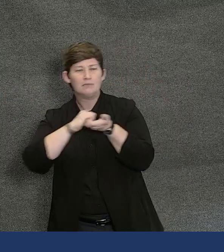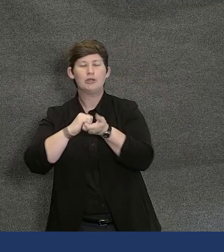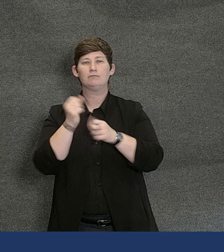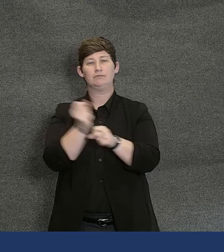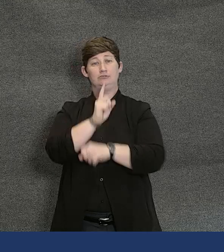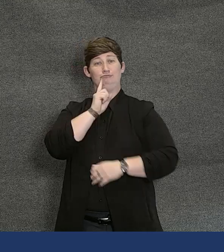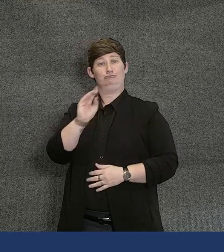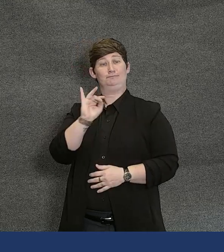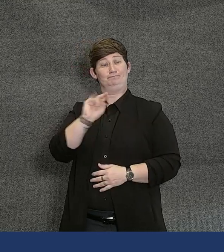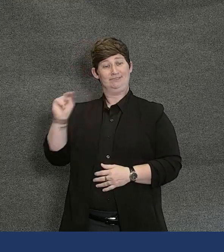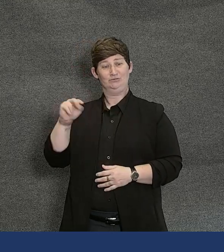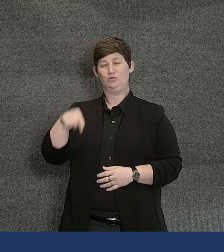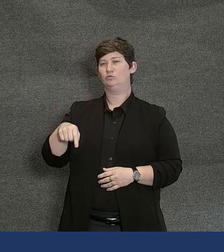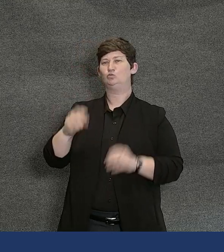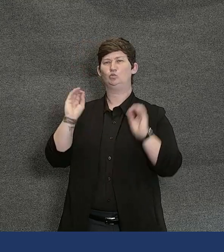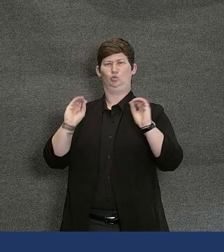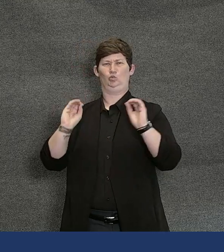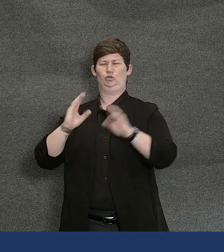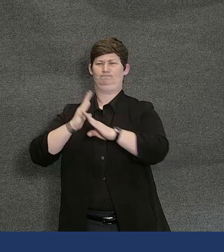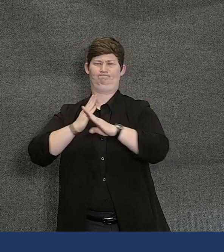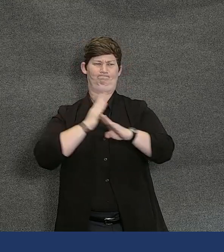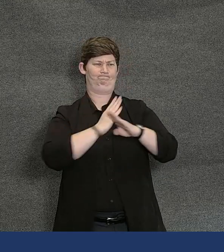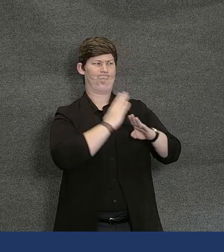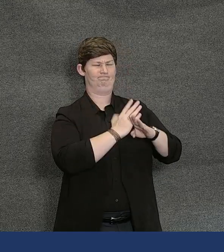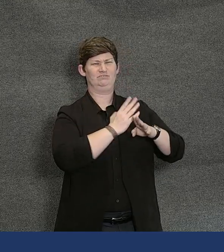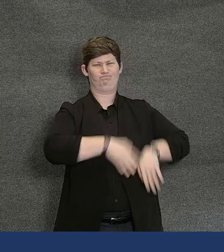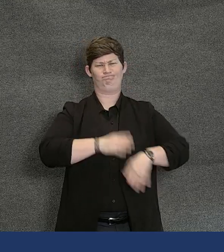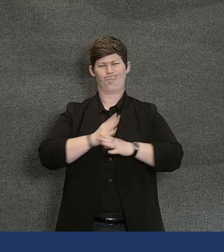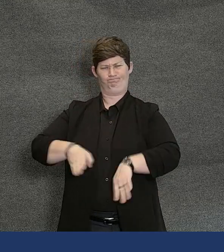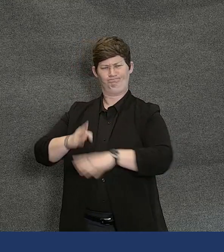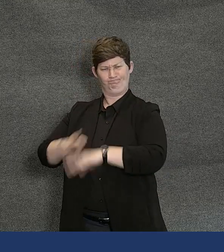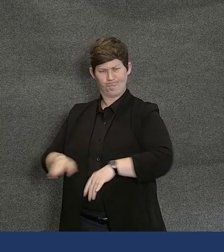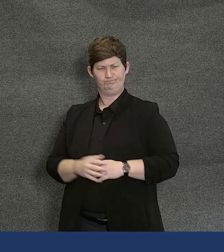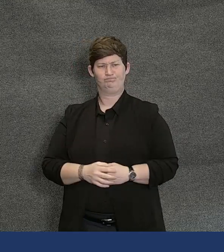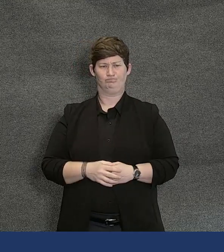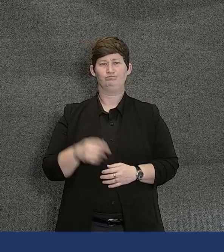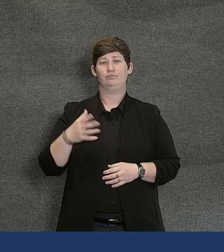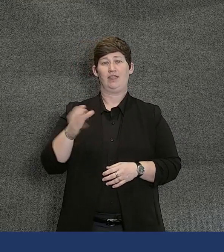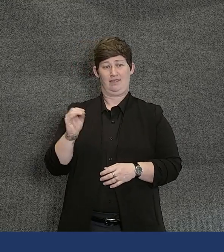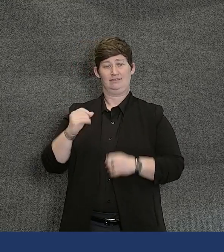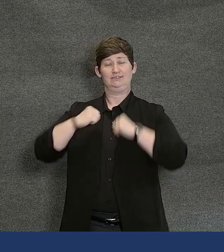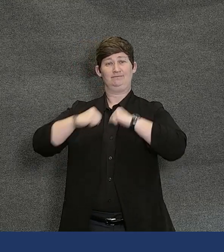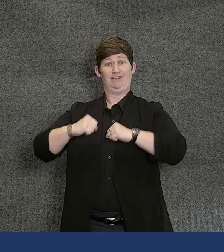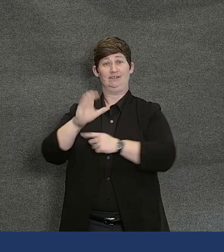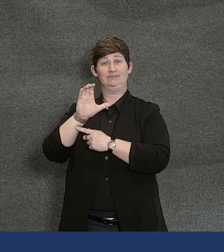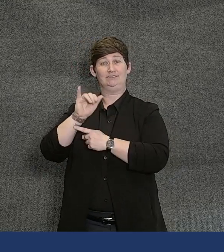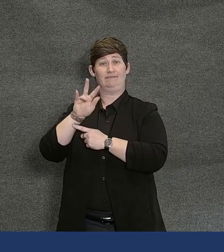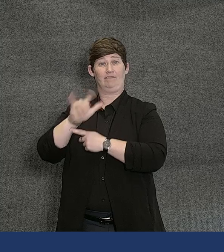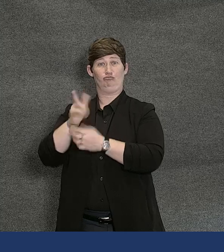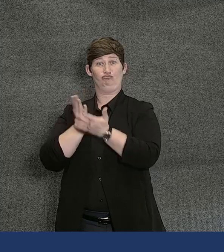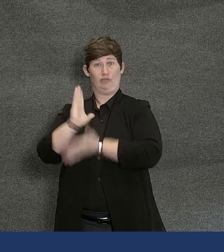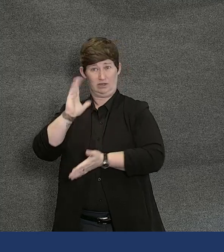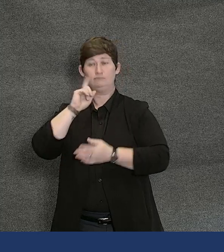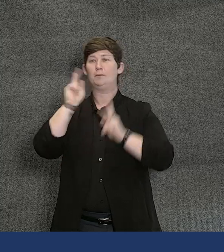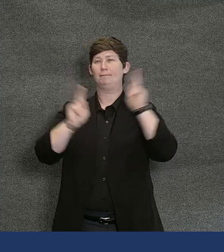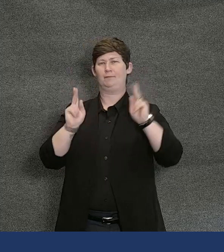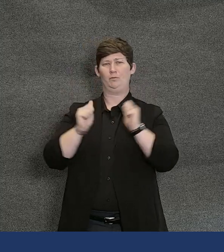and to protect the Civil rights of people with disabilities. This forum is also designed to bring awareness